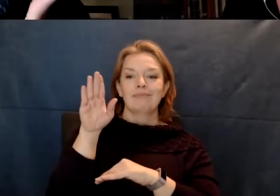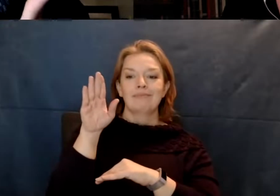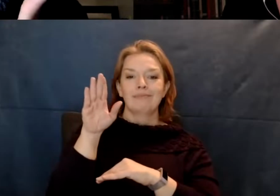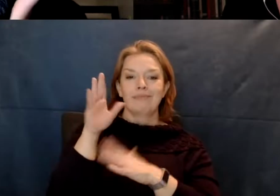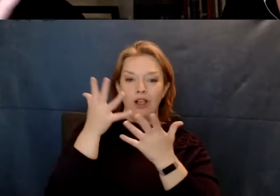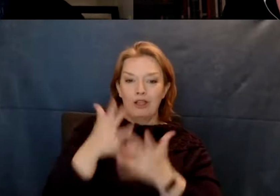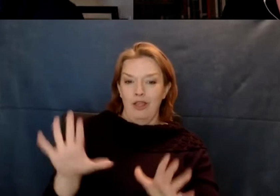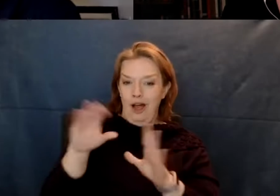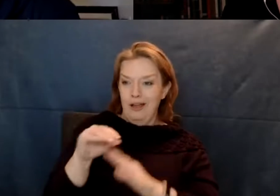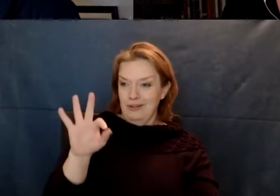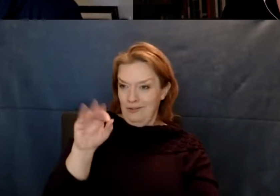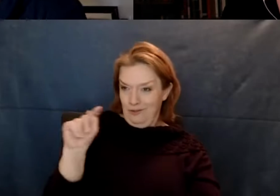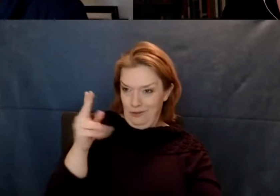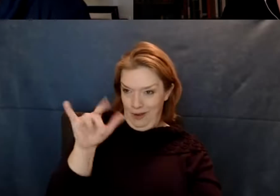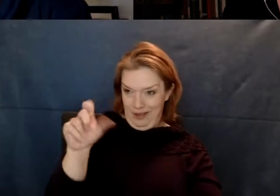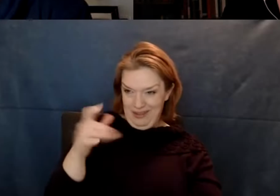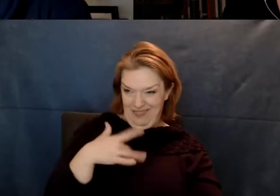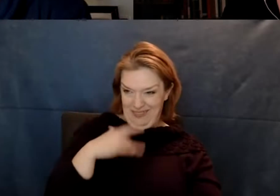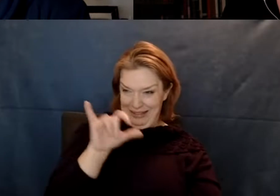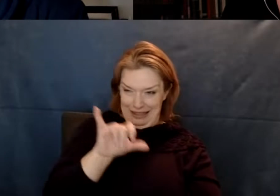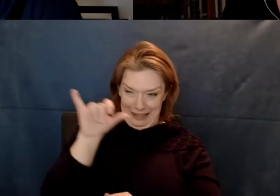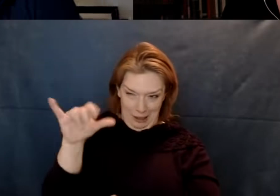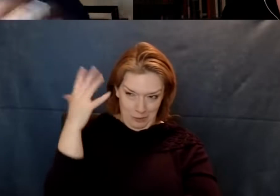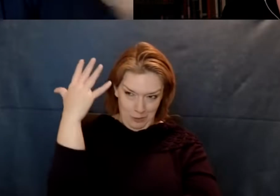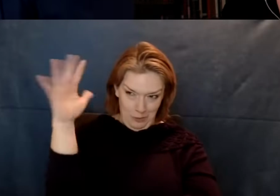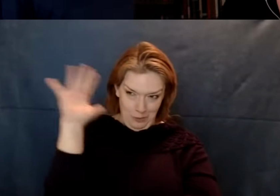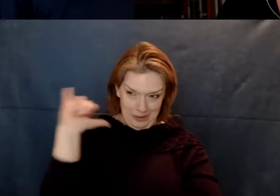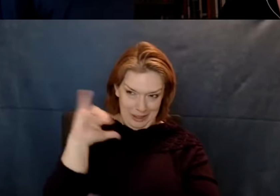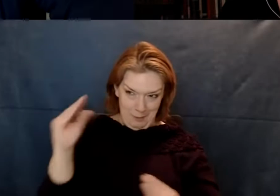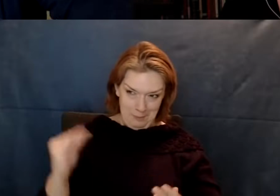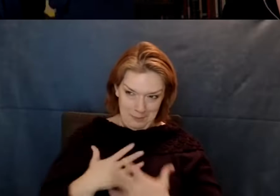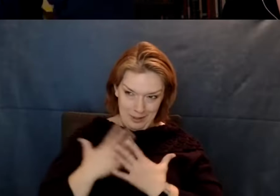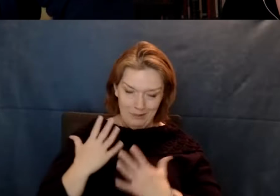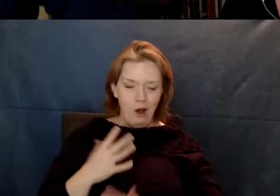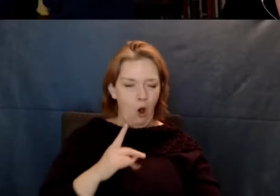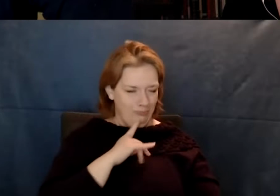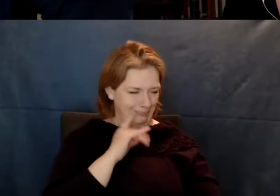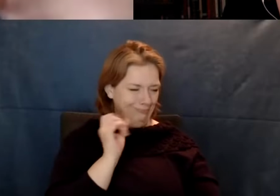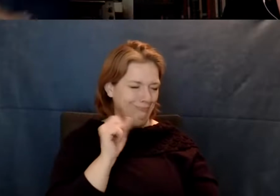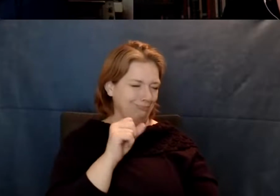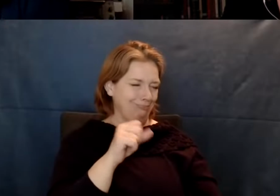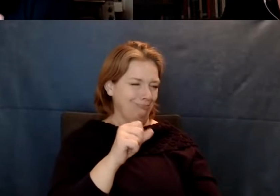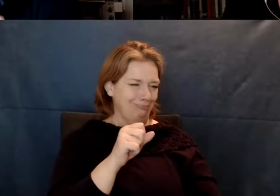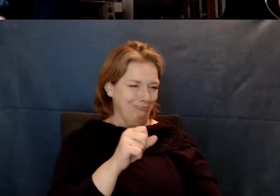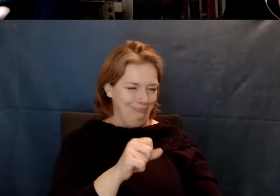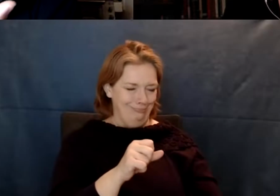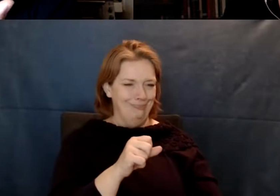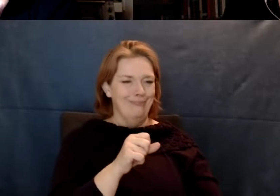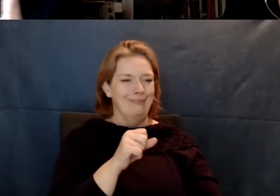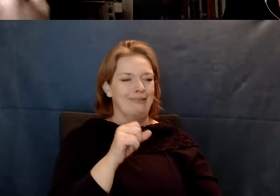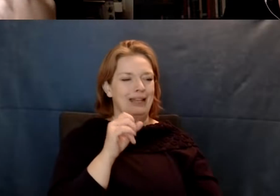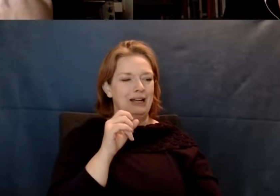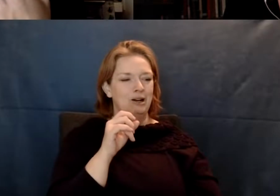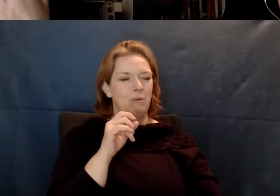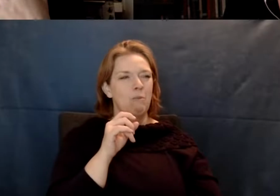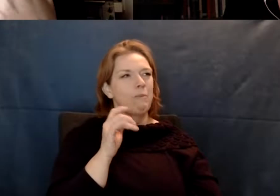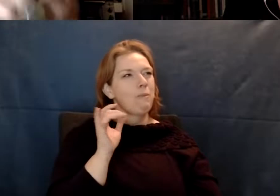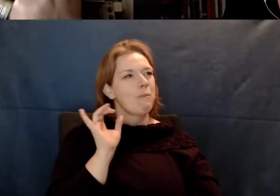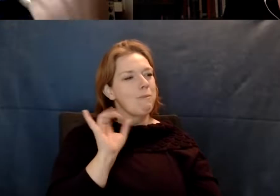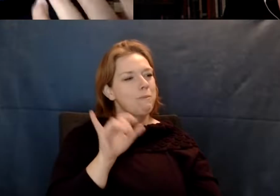J: It did it gave me, you know, I was in, I was in a very strange, different, new place,